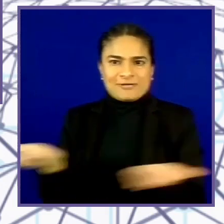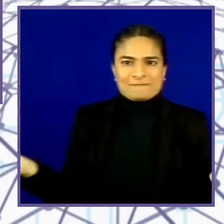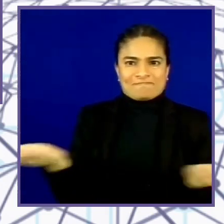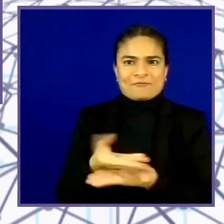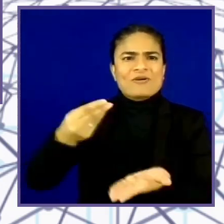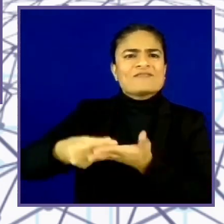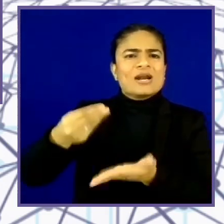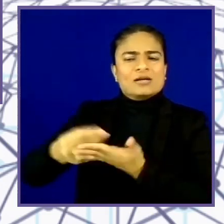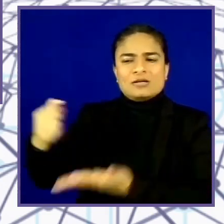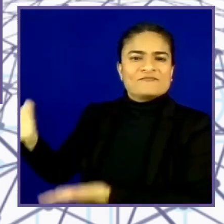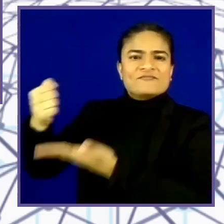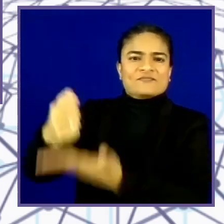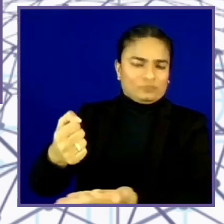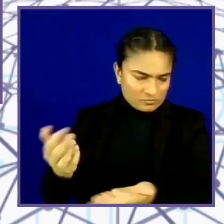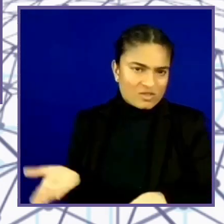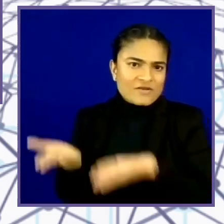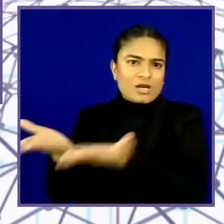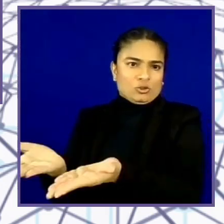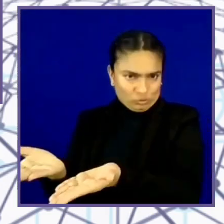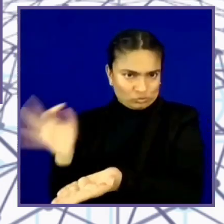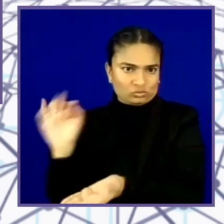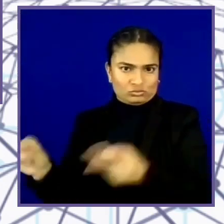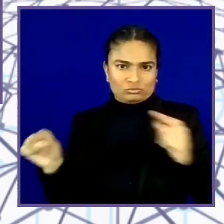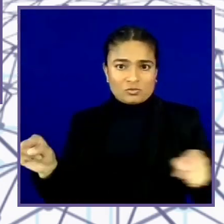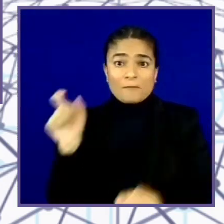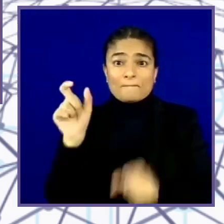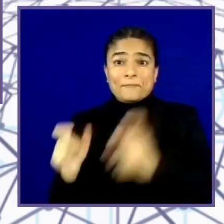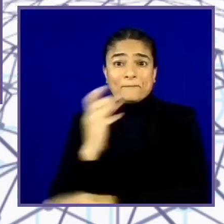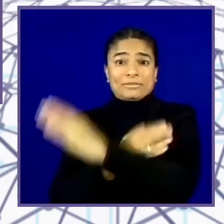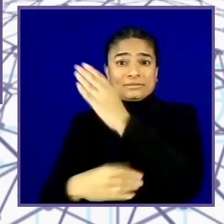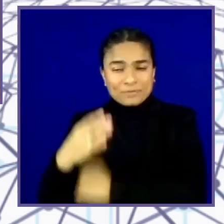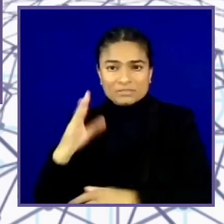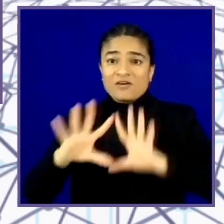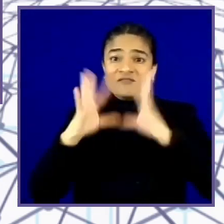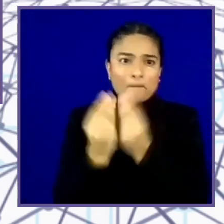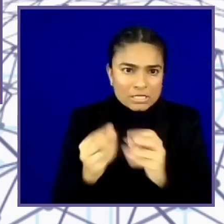generate a more equitable access to loans and in danger banks around the world.